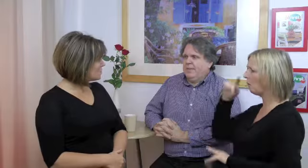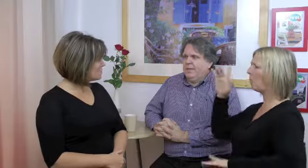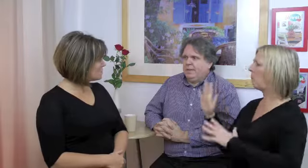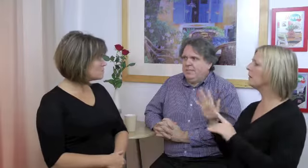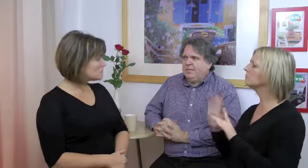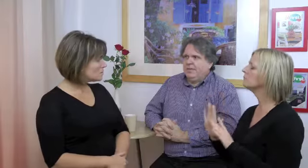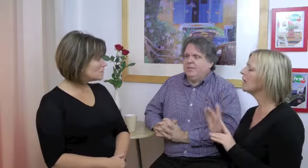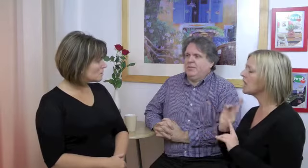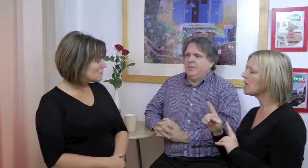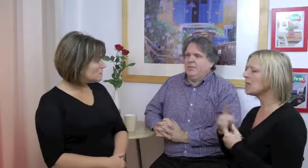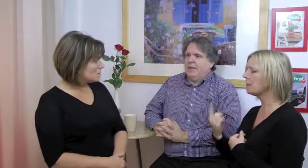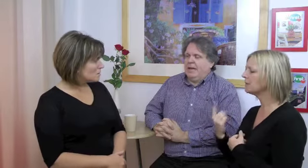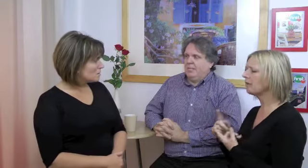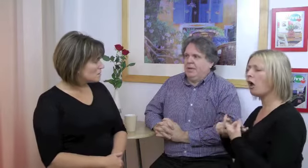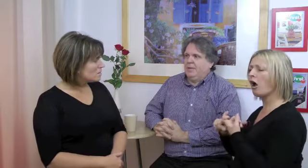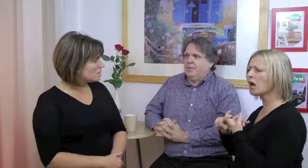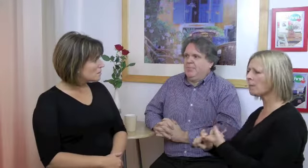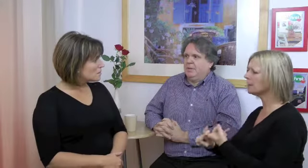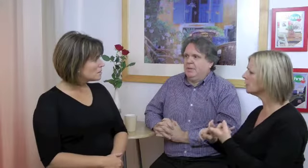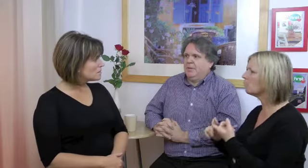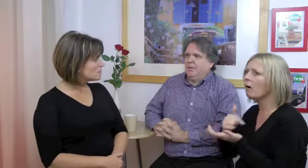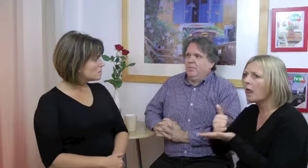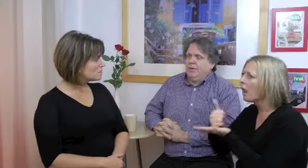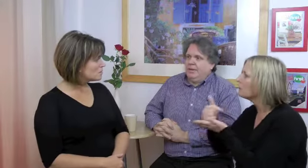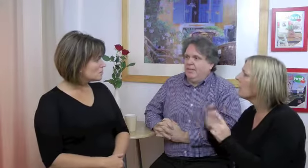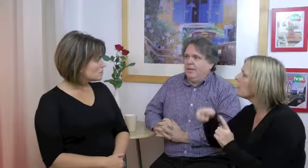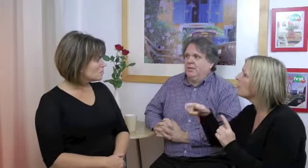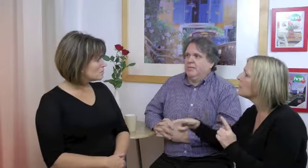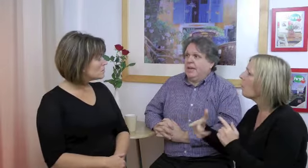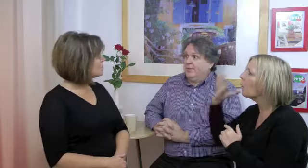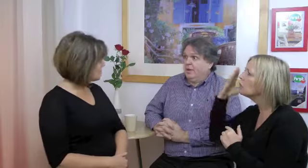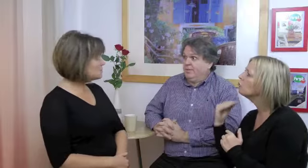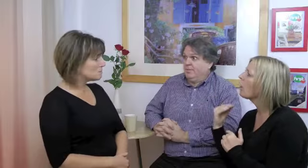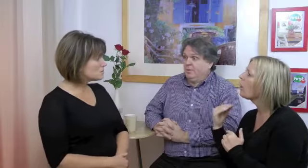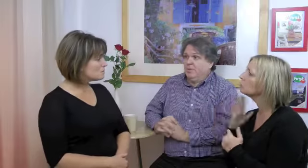very committed to helping other people with hearing loss to get involved in sport, not